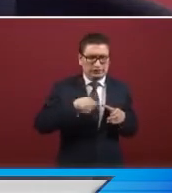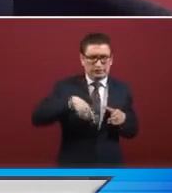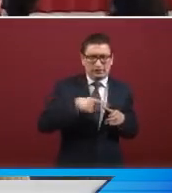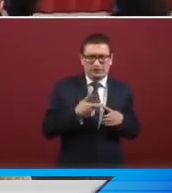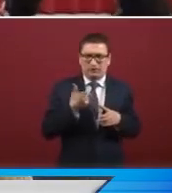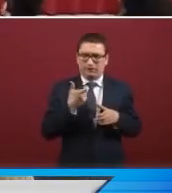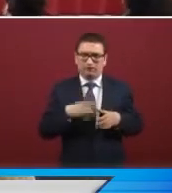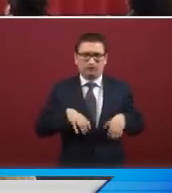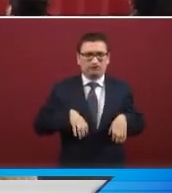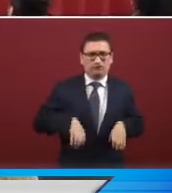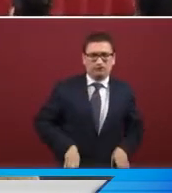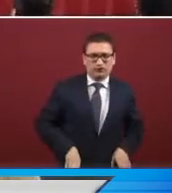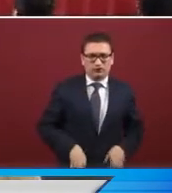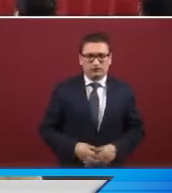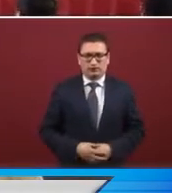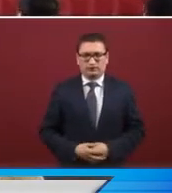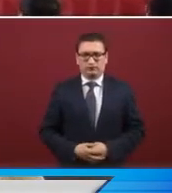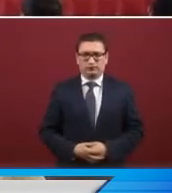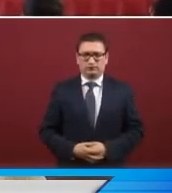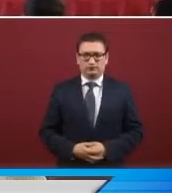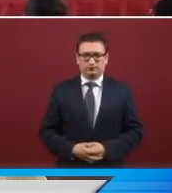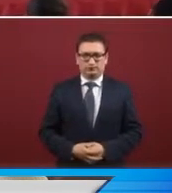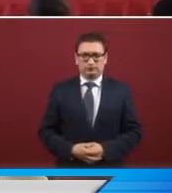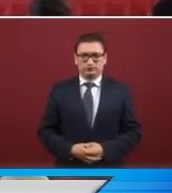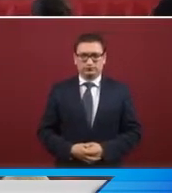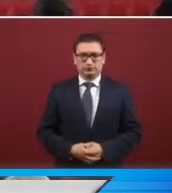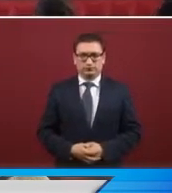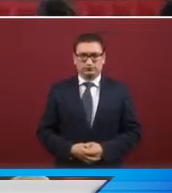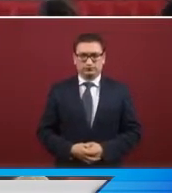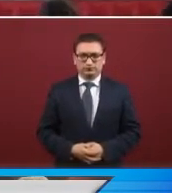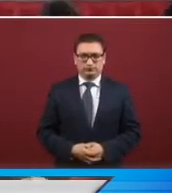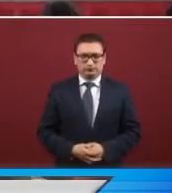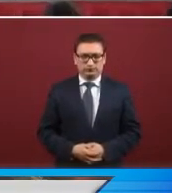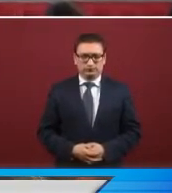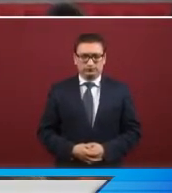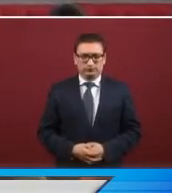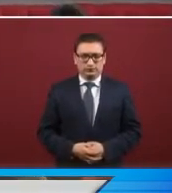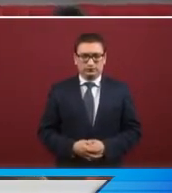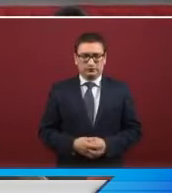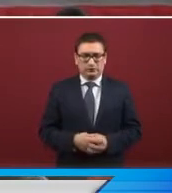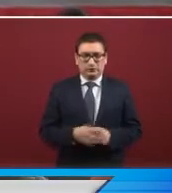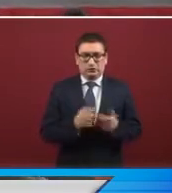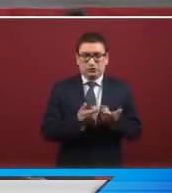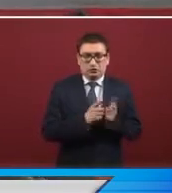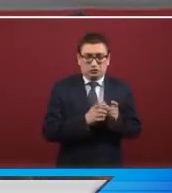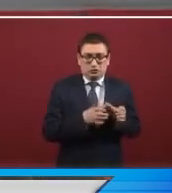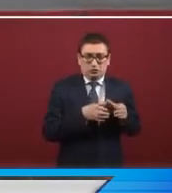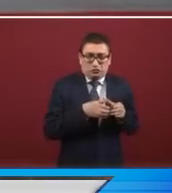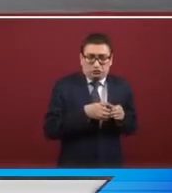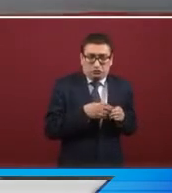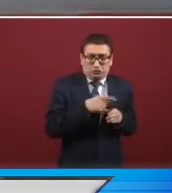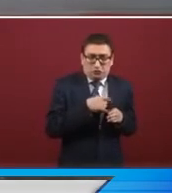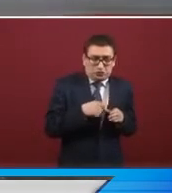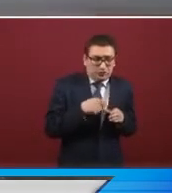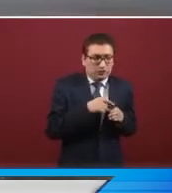throughout the country as part of the organizational structure the whole country will be informed a card is provided that is expected in the future